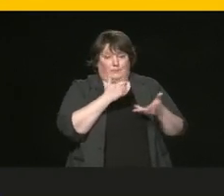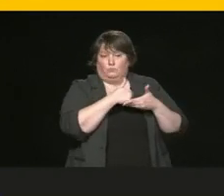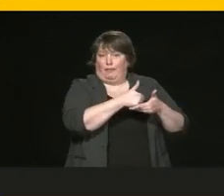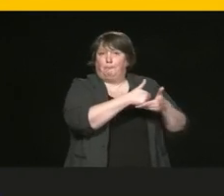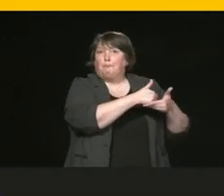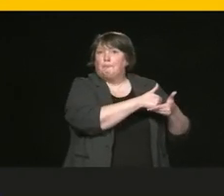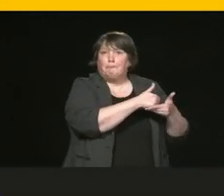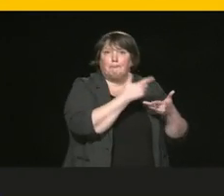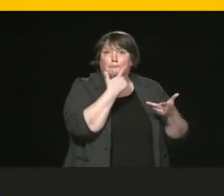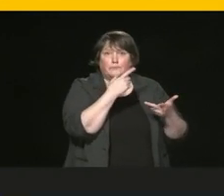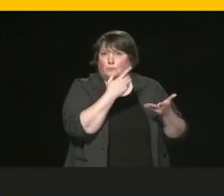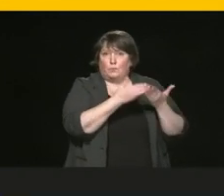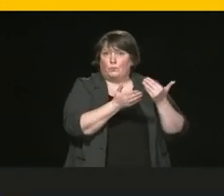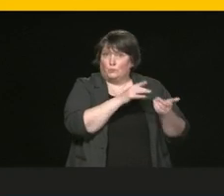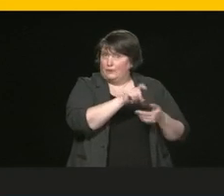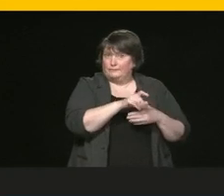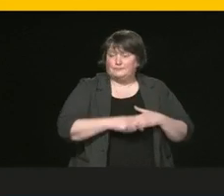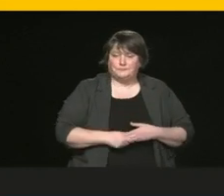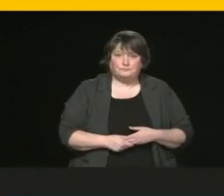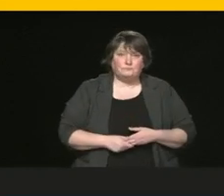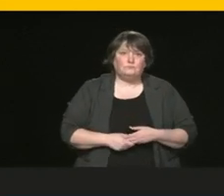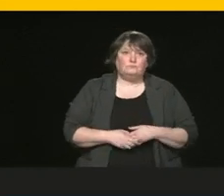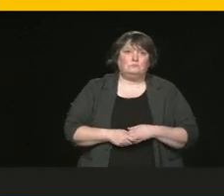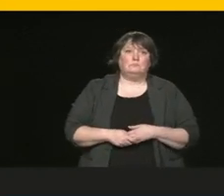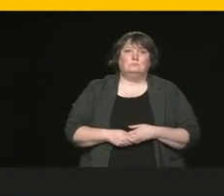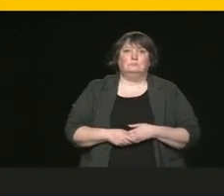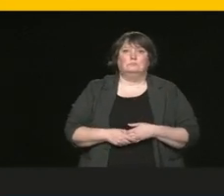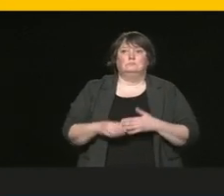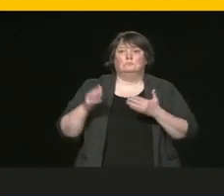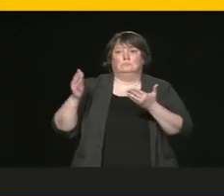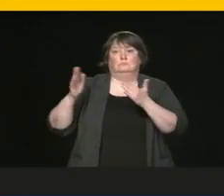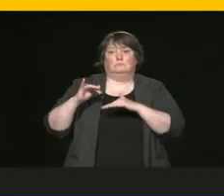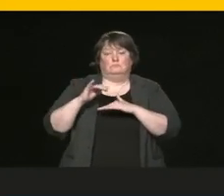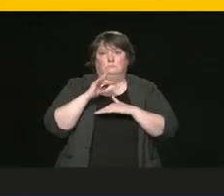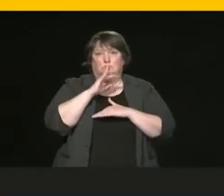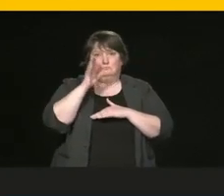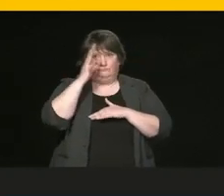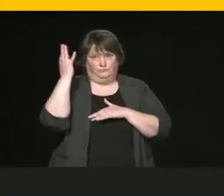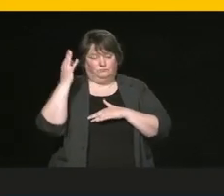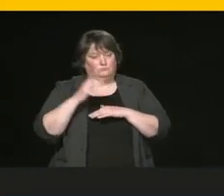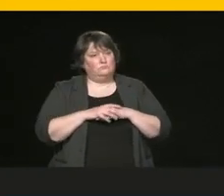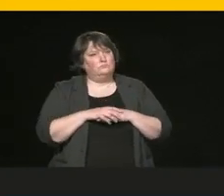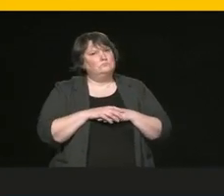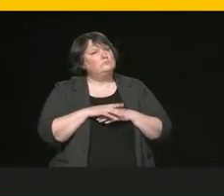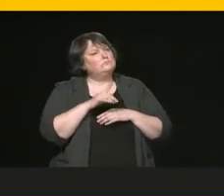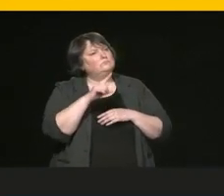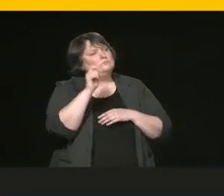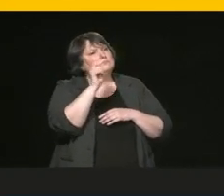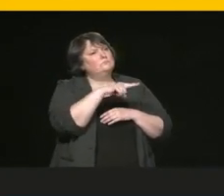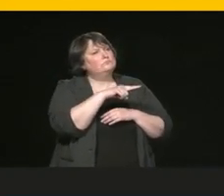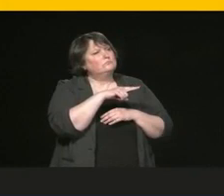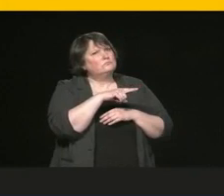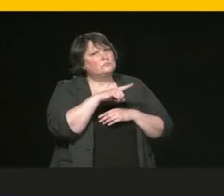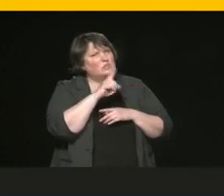ASKING US. WE WILL BE THERE TO HELP OUT AS